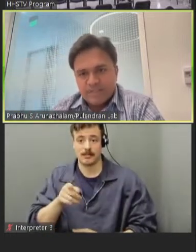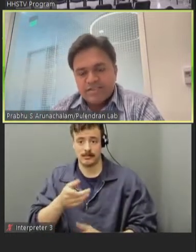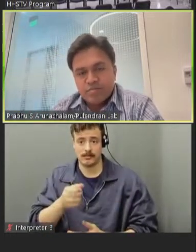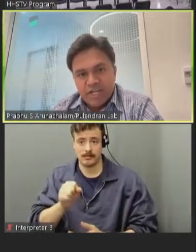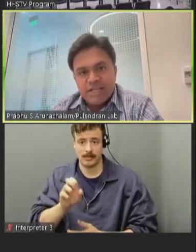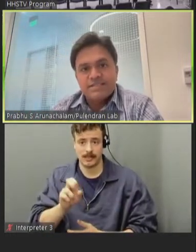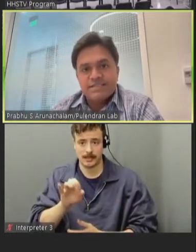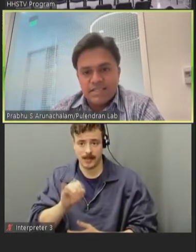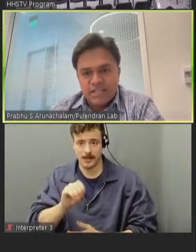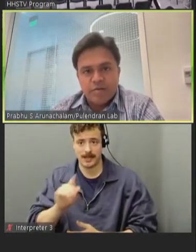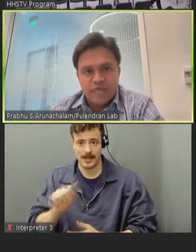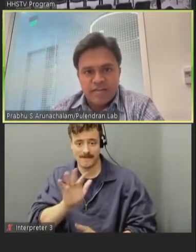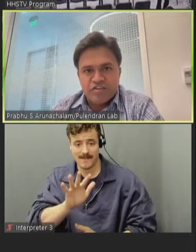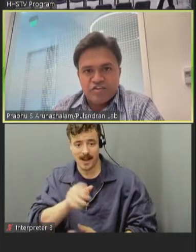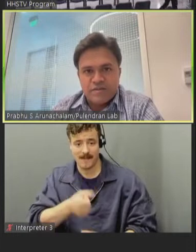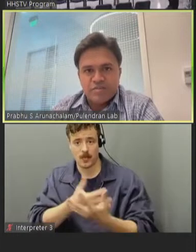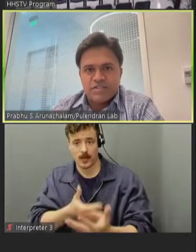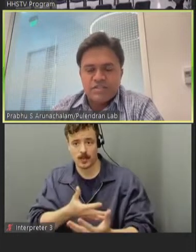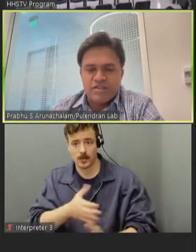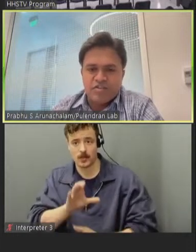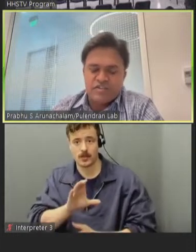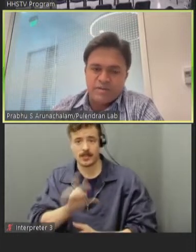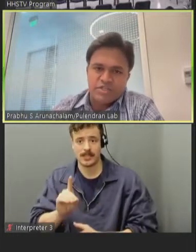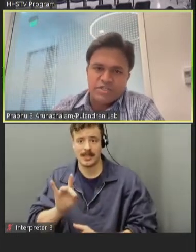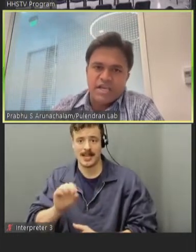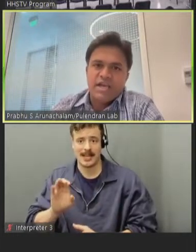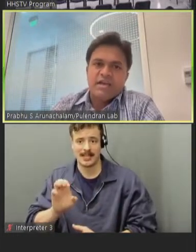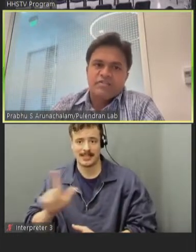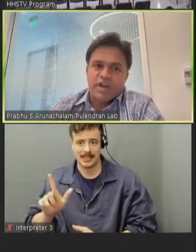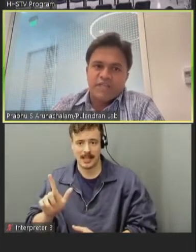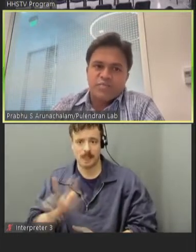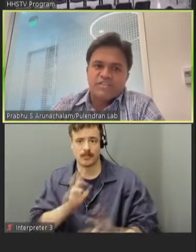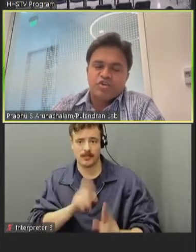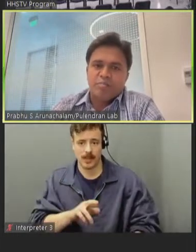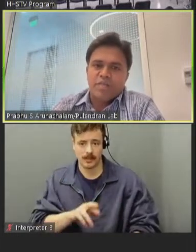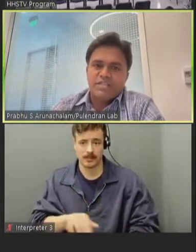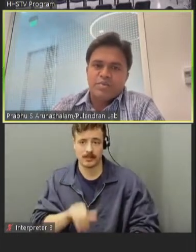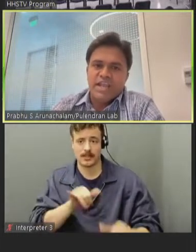Similarly, C-type lectin receptors; these are receptors that are expressed on multiple